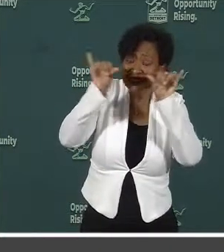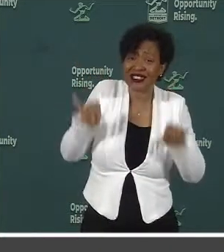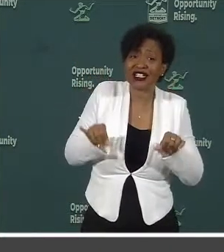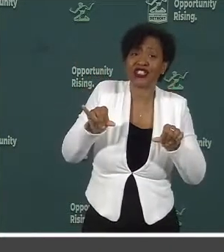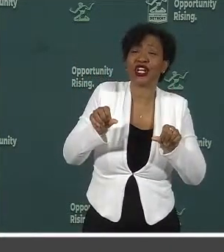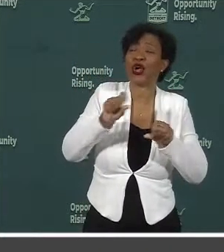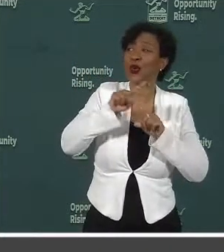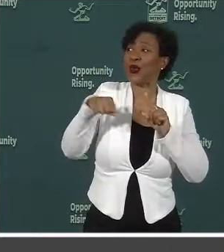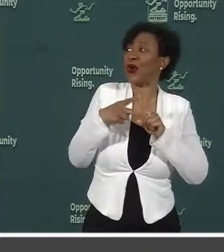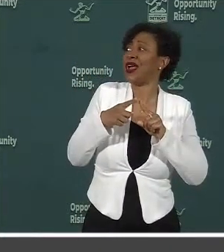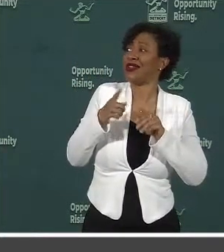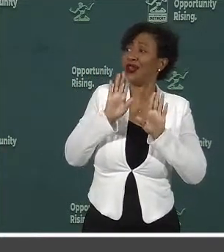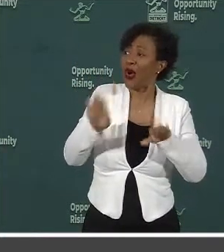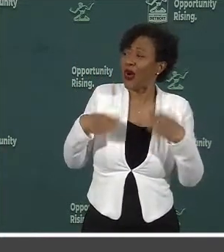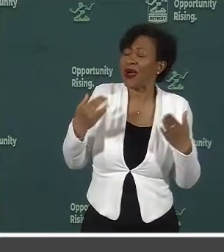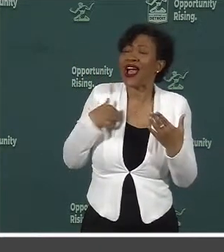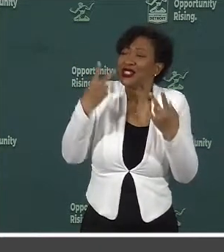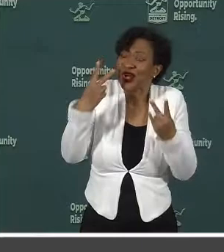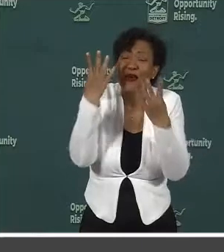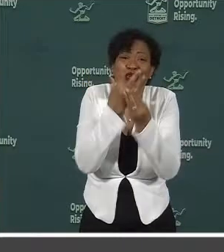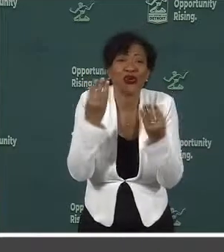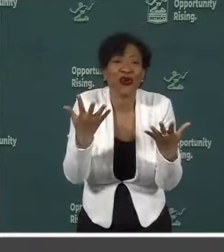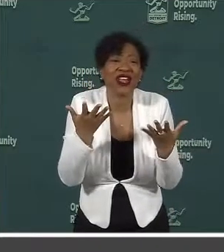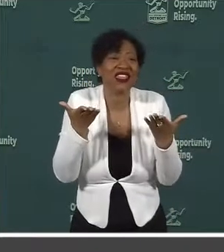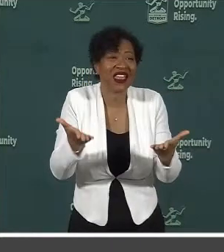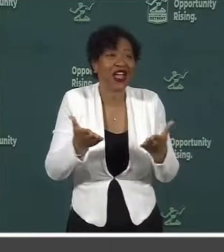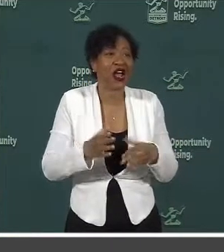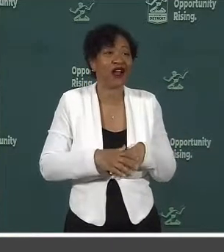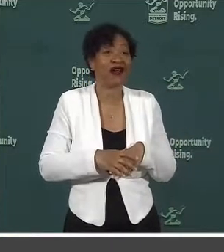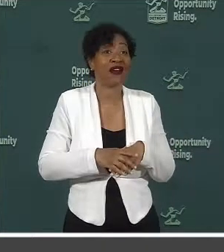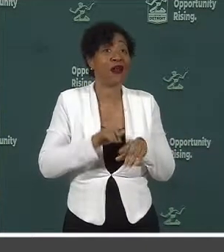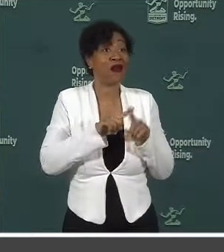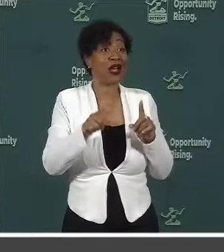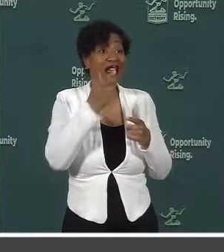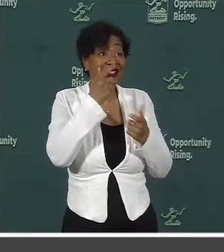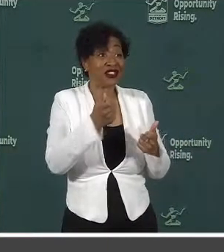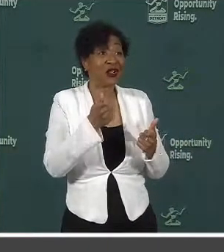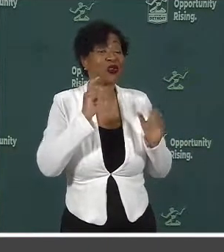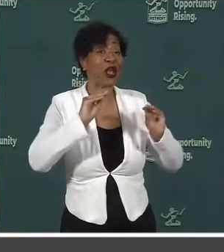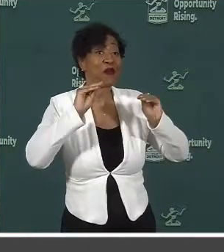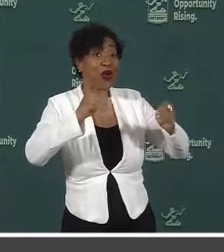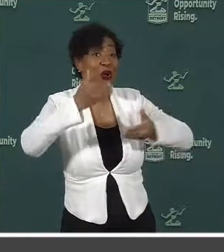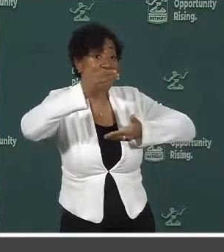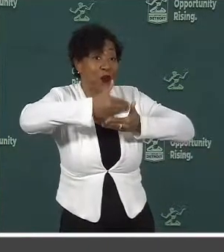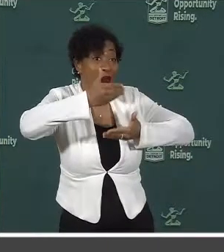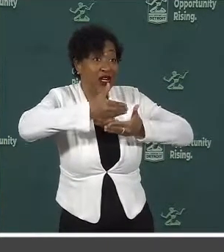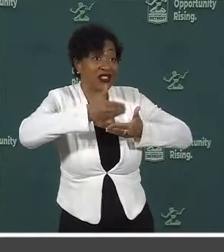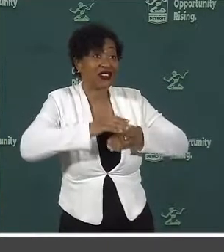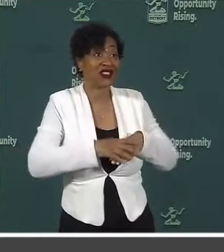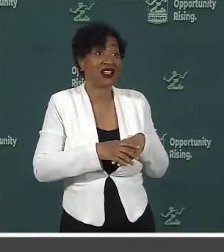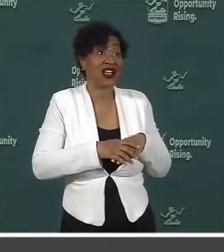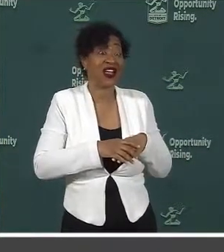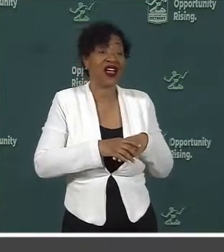INTERESTING THING HAPPEN WHEN THEY STARTED PUTTING THE WINDOWS IN THE EFFECT OF THE CITY WAS ELECTRIC PEOPLE